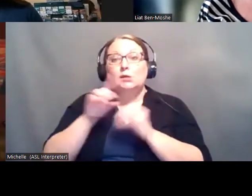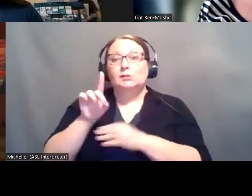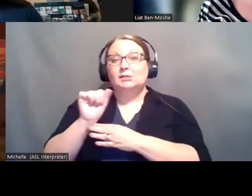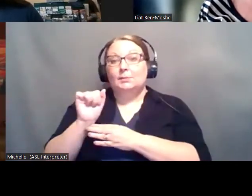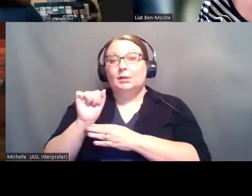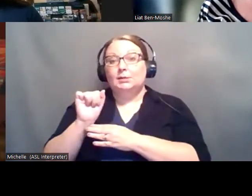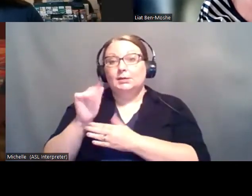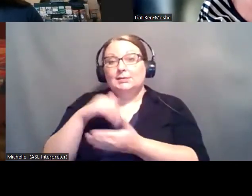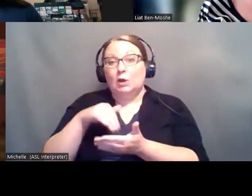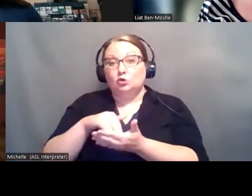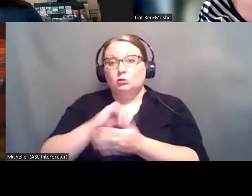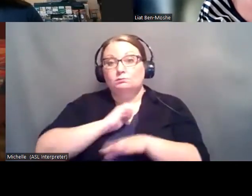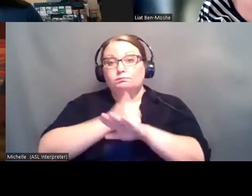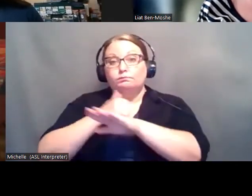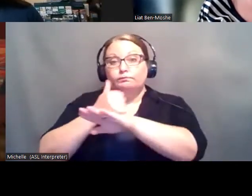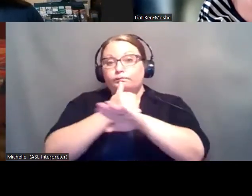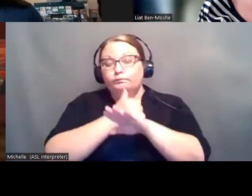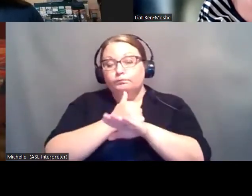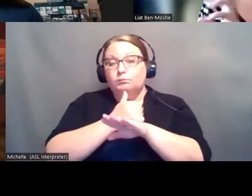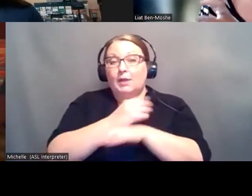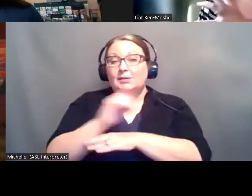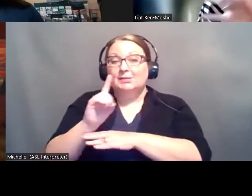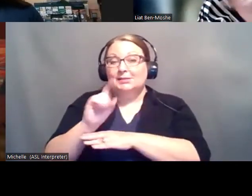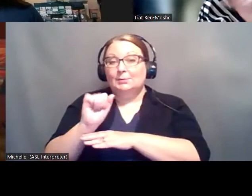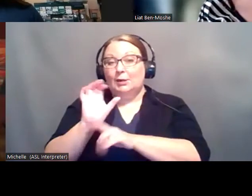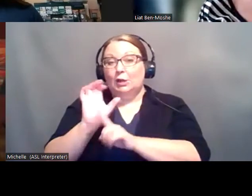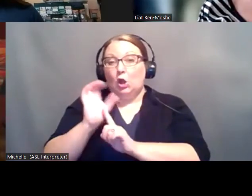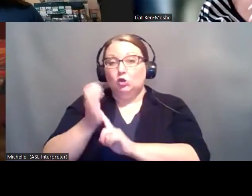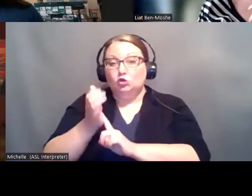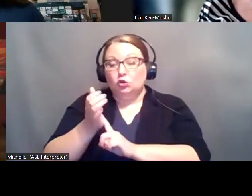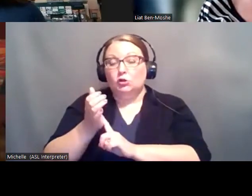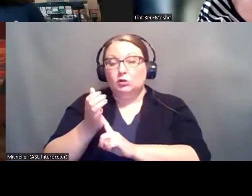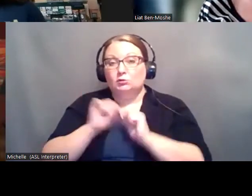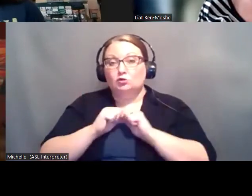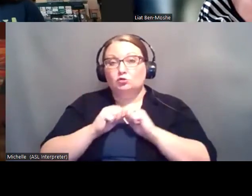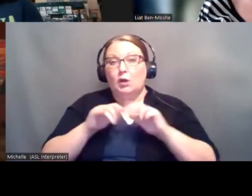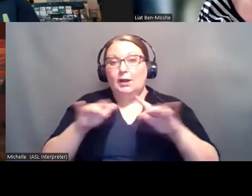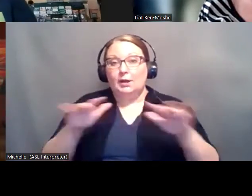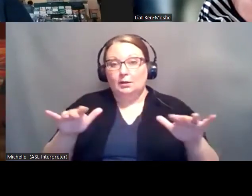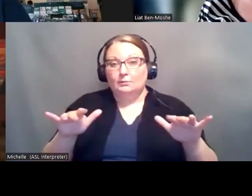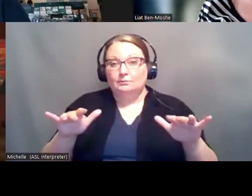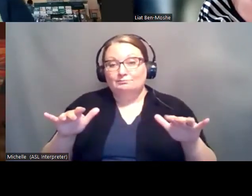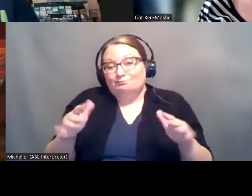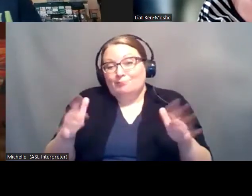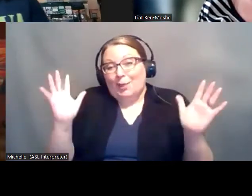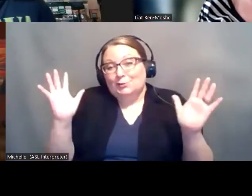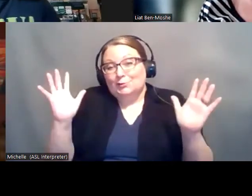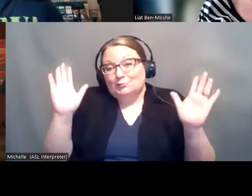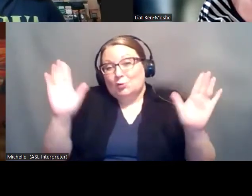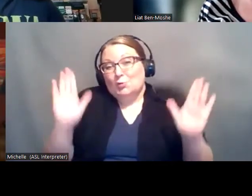and that disability culture is spreading. So that's all great to know.